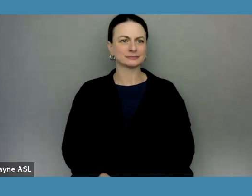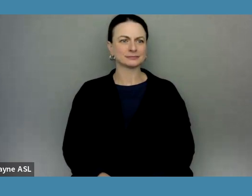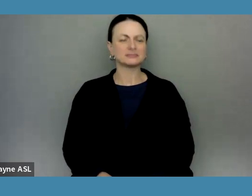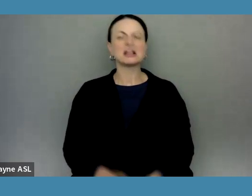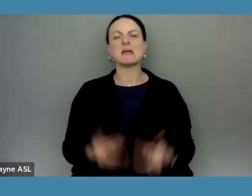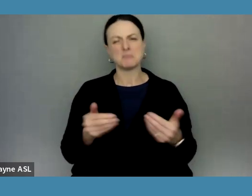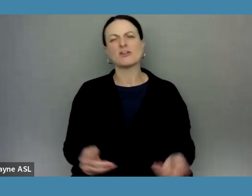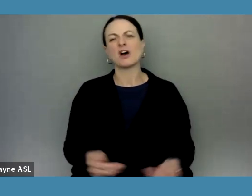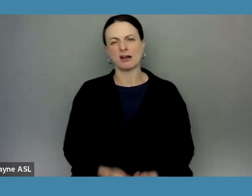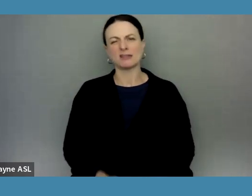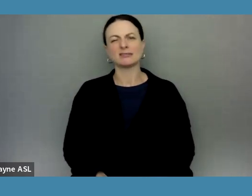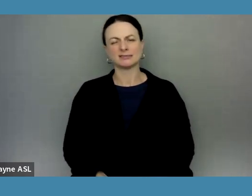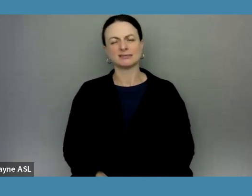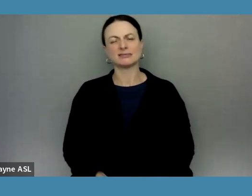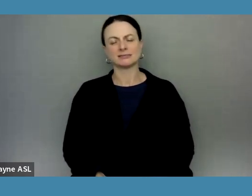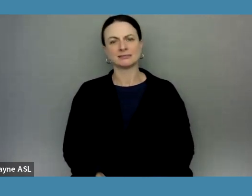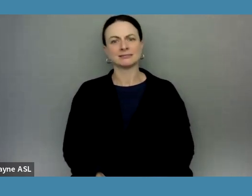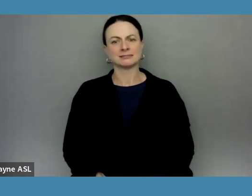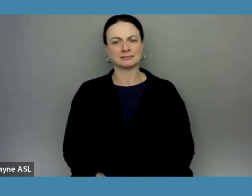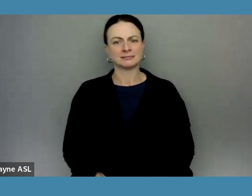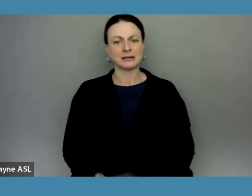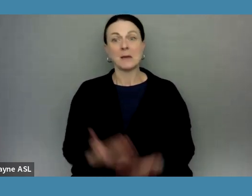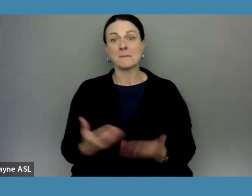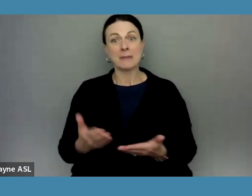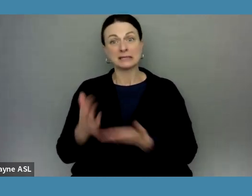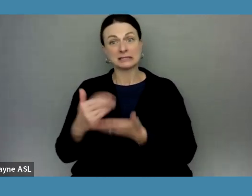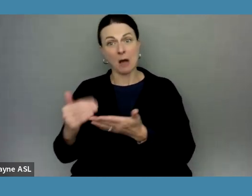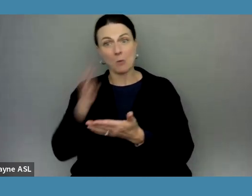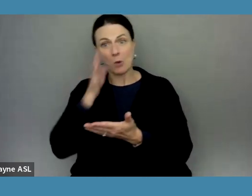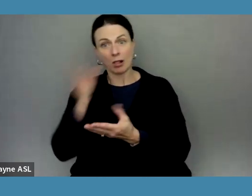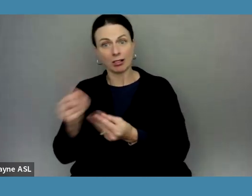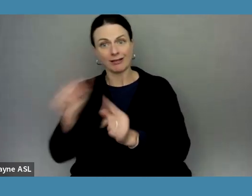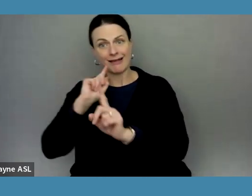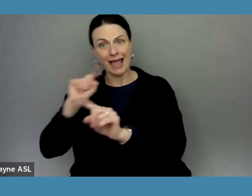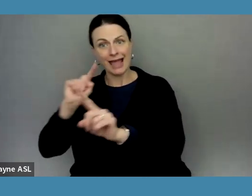and maybe some of this will continue to get resolved as we move forward.